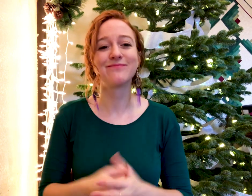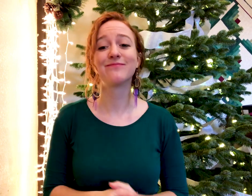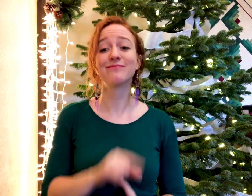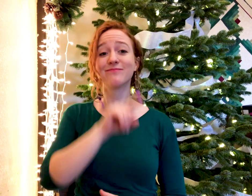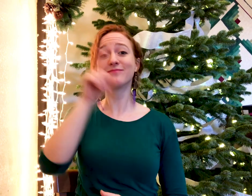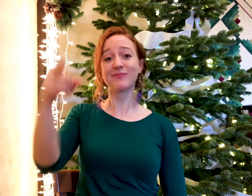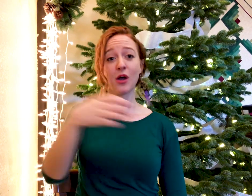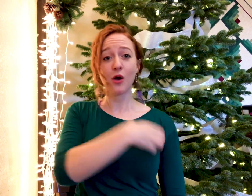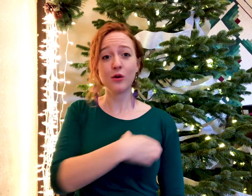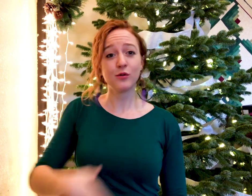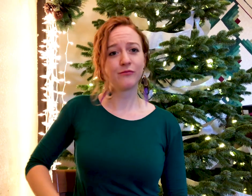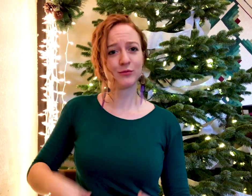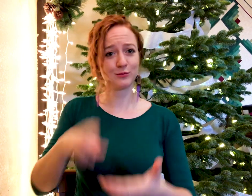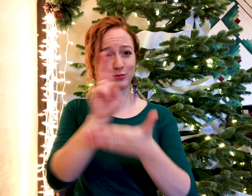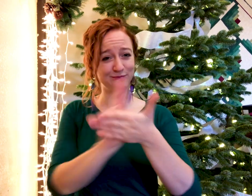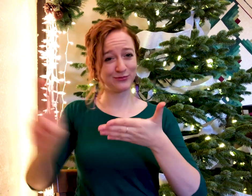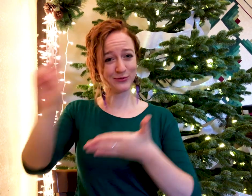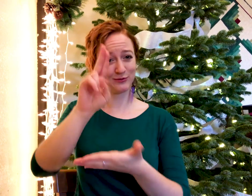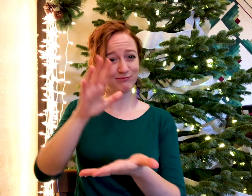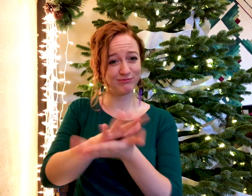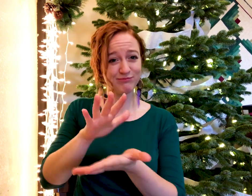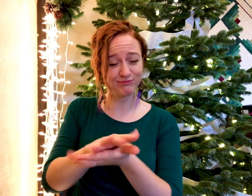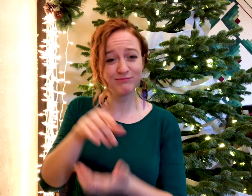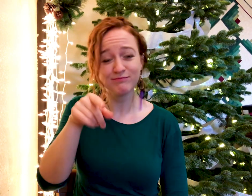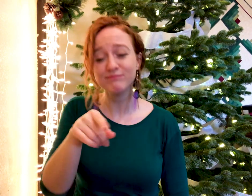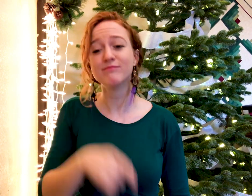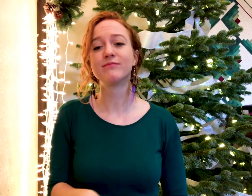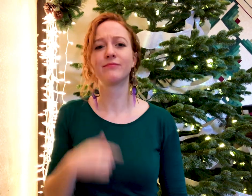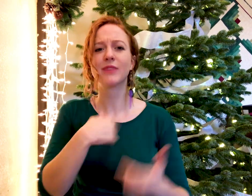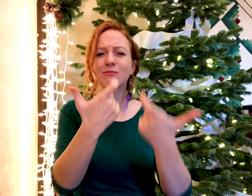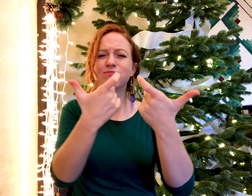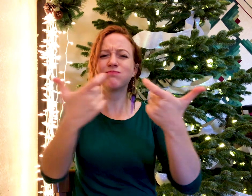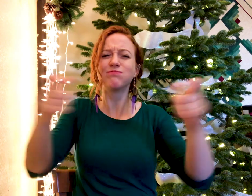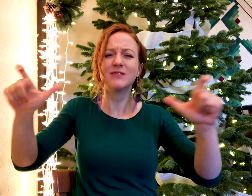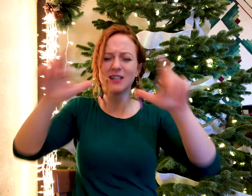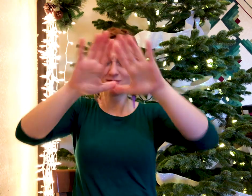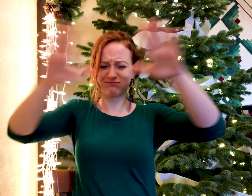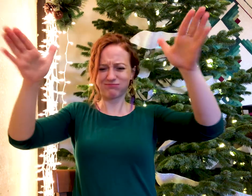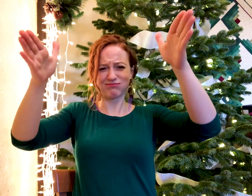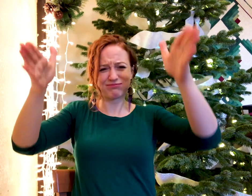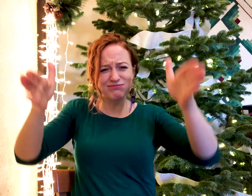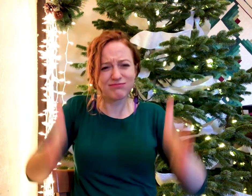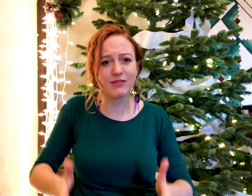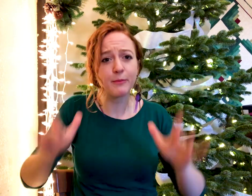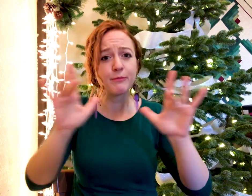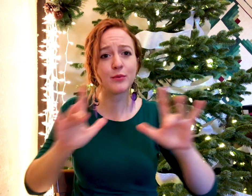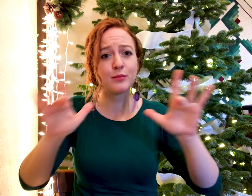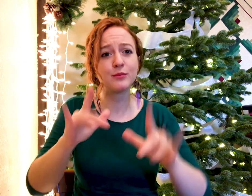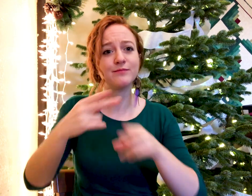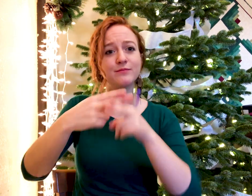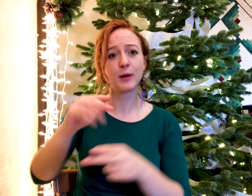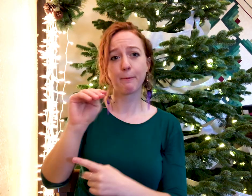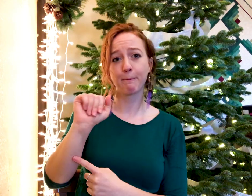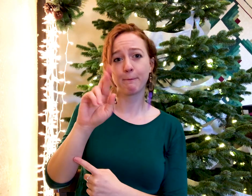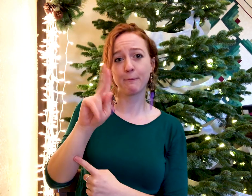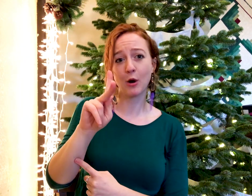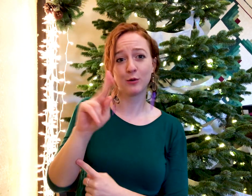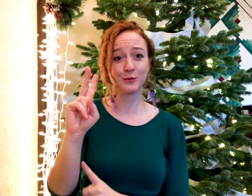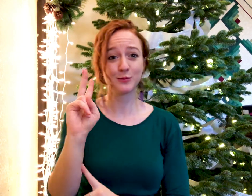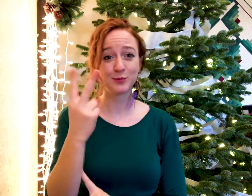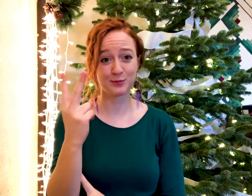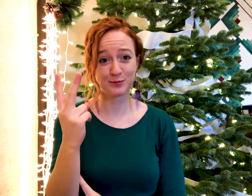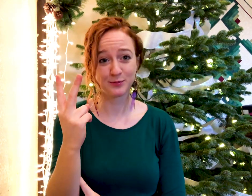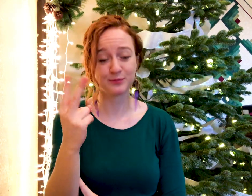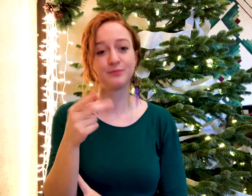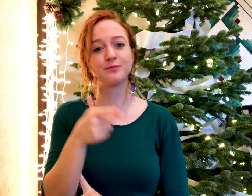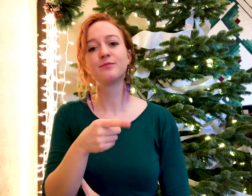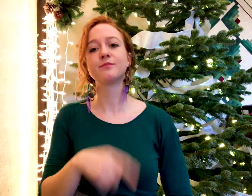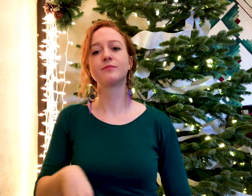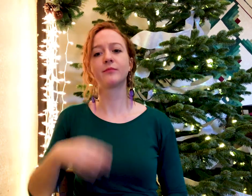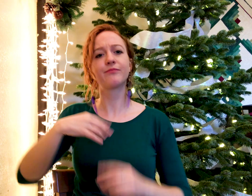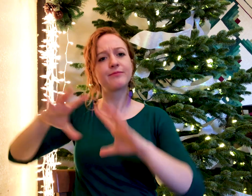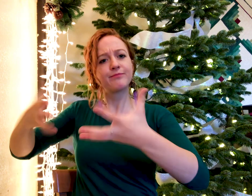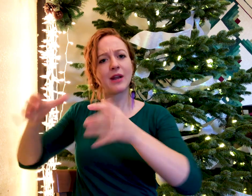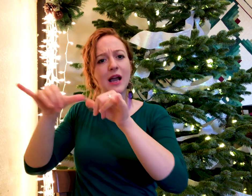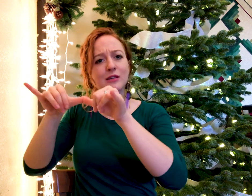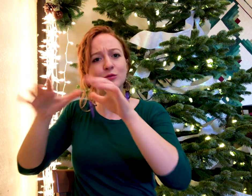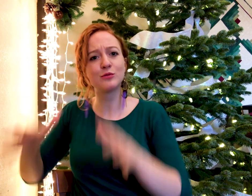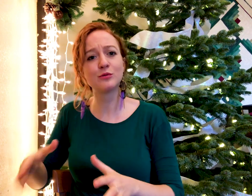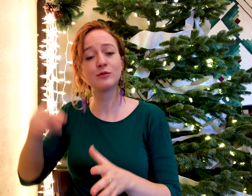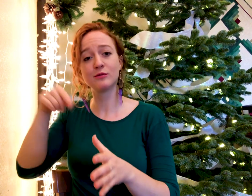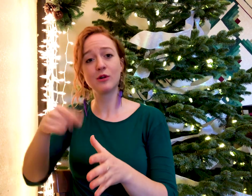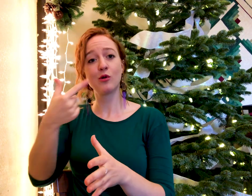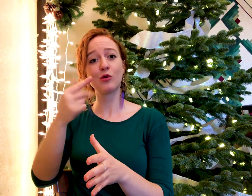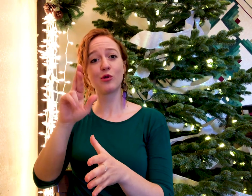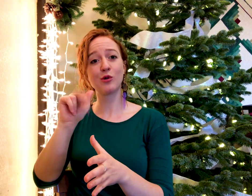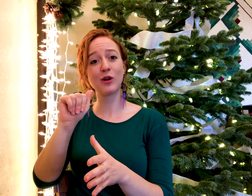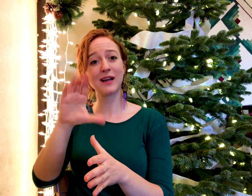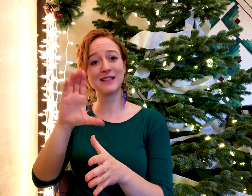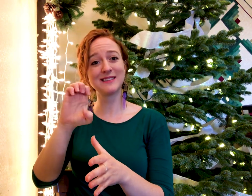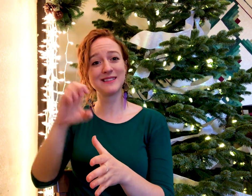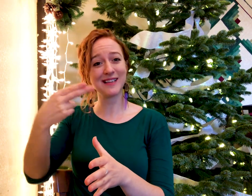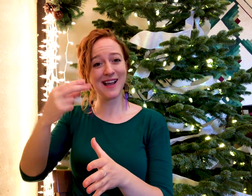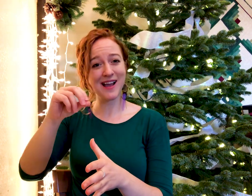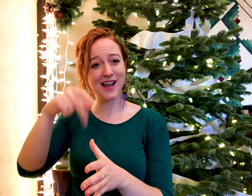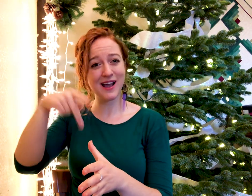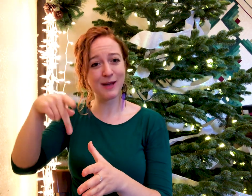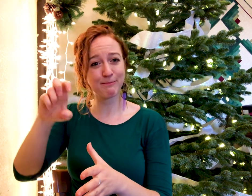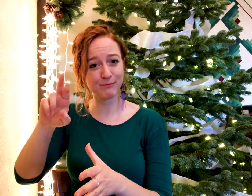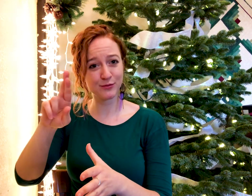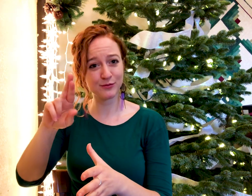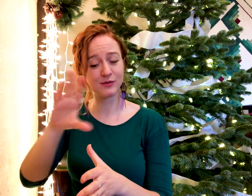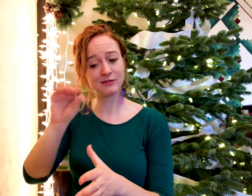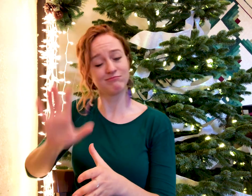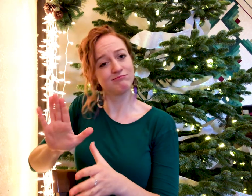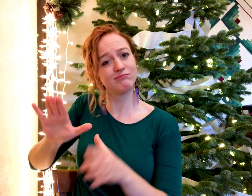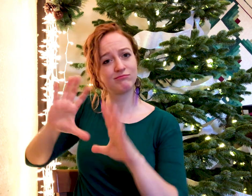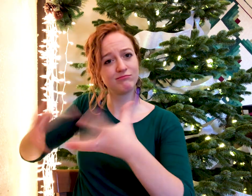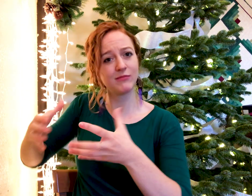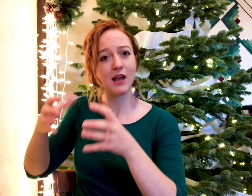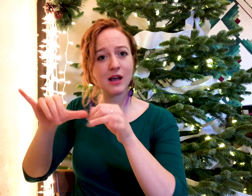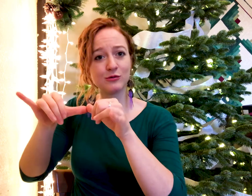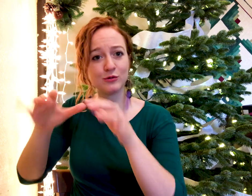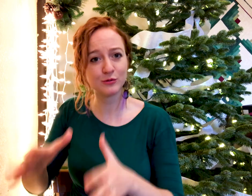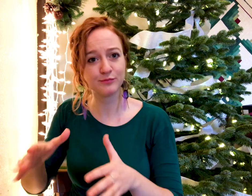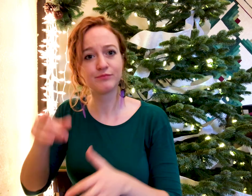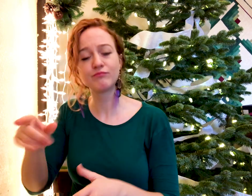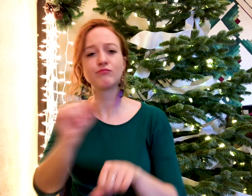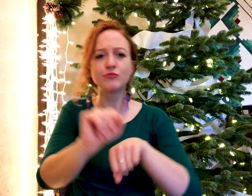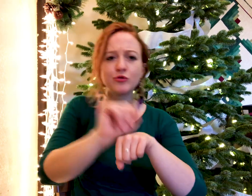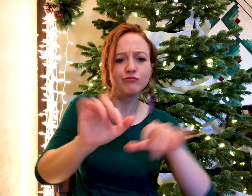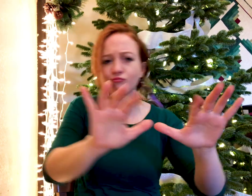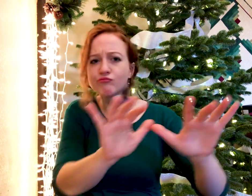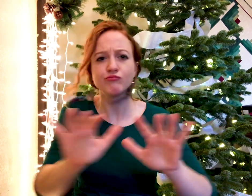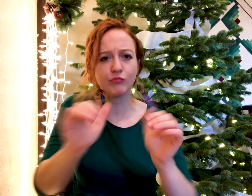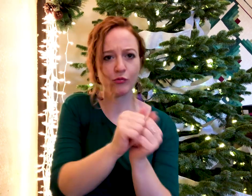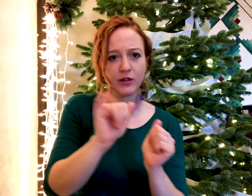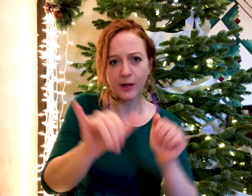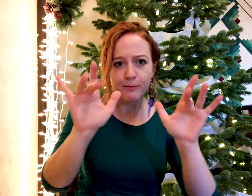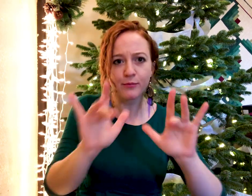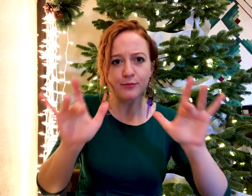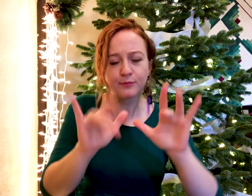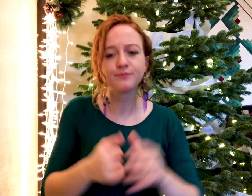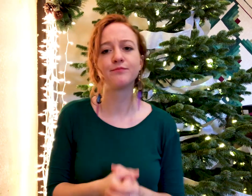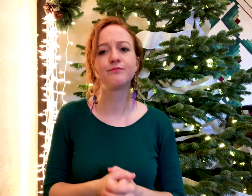Grace Hopper and her team of engineers were working on the massive Mark II computer at Harvard University.